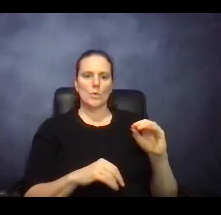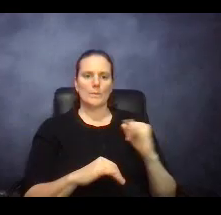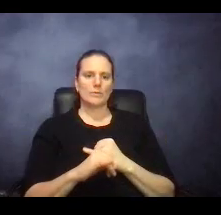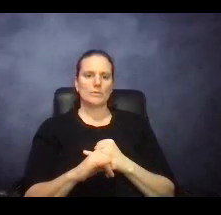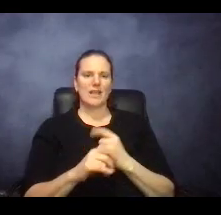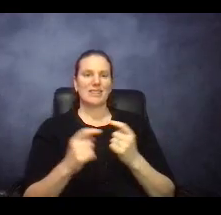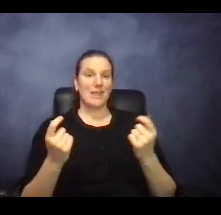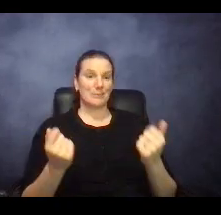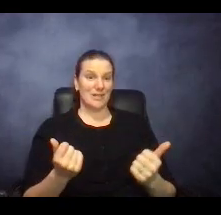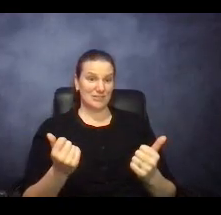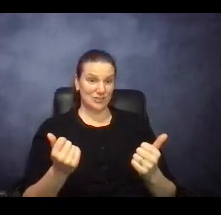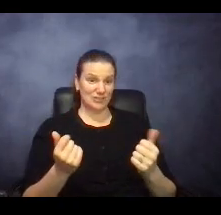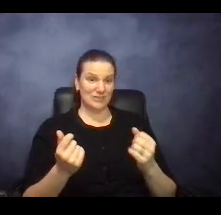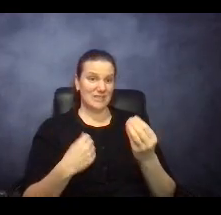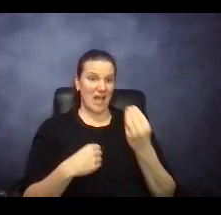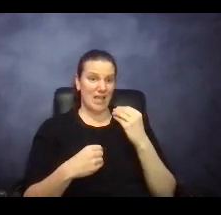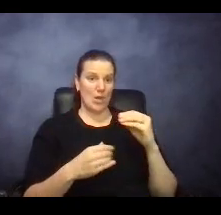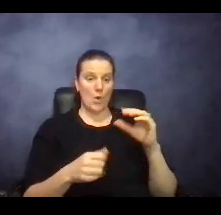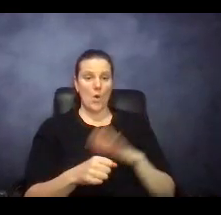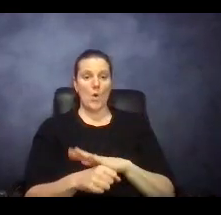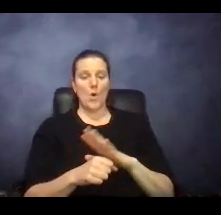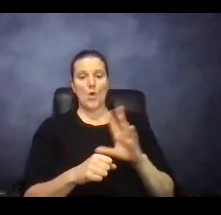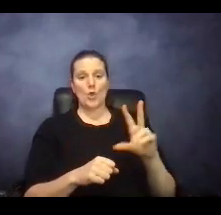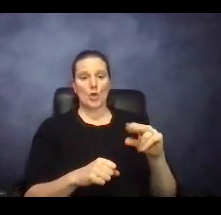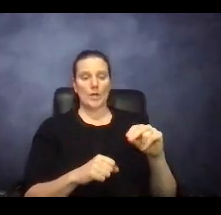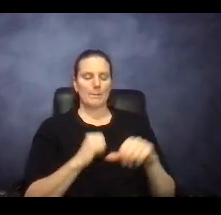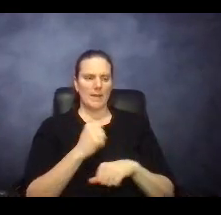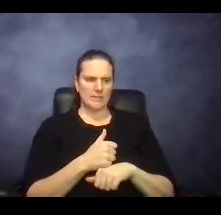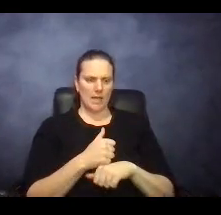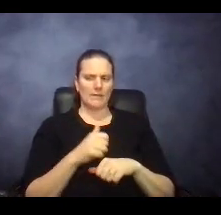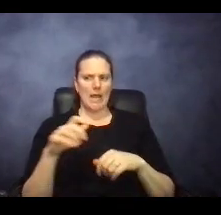like the whole 30 can just help you get a baseline. Then you start adding those foods in slowly.